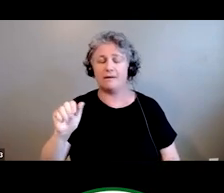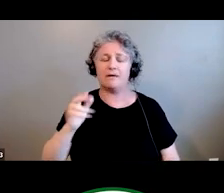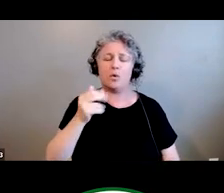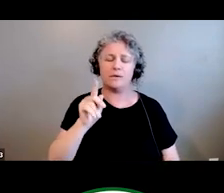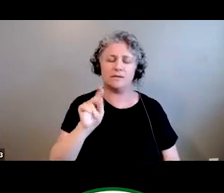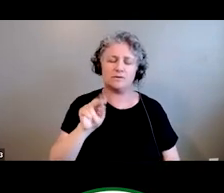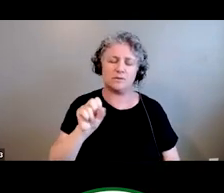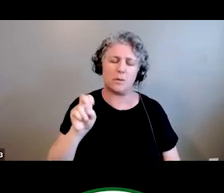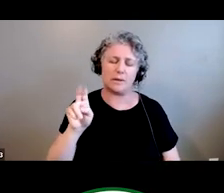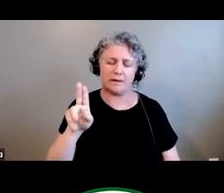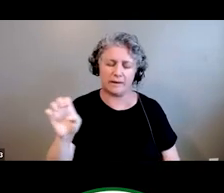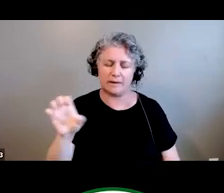was just asked.